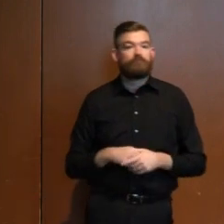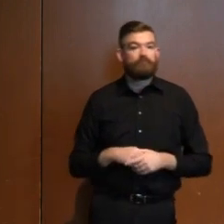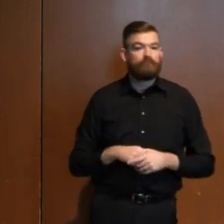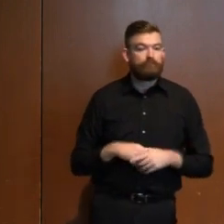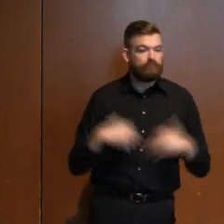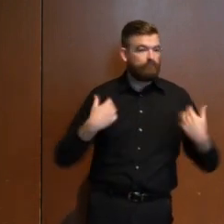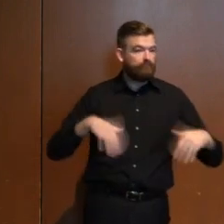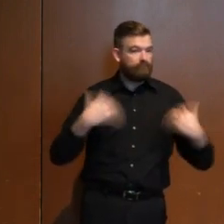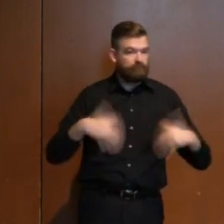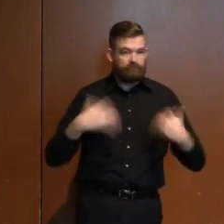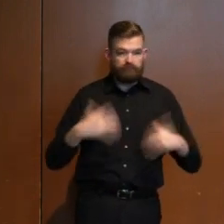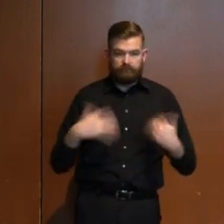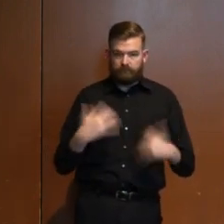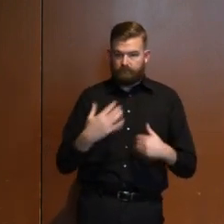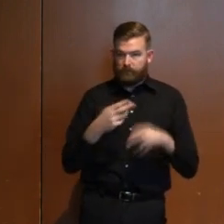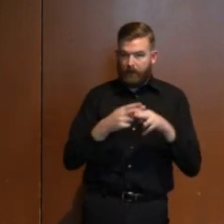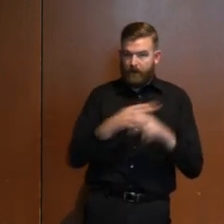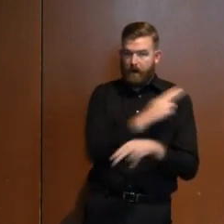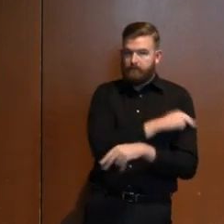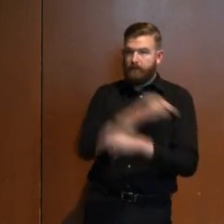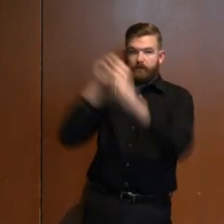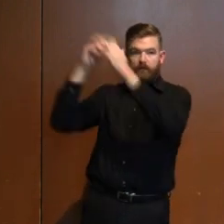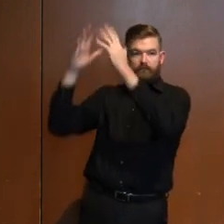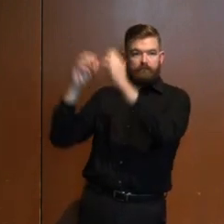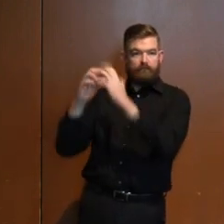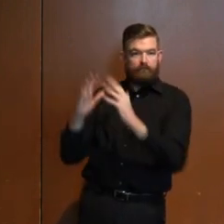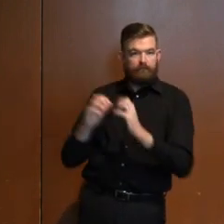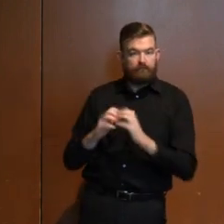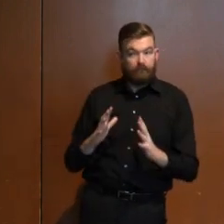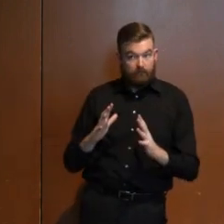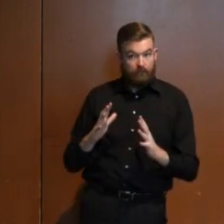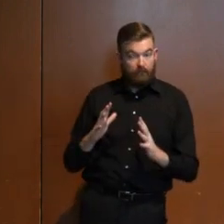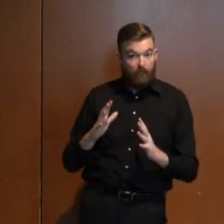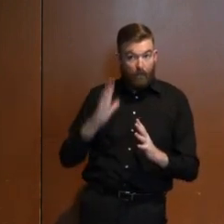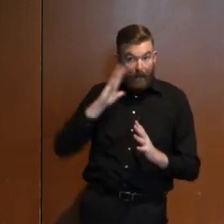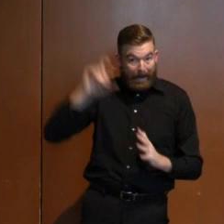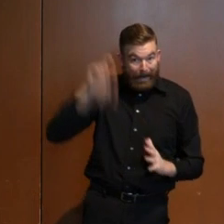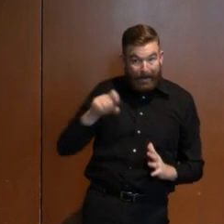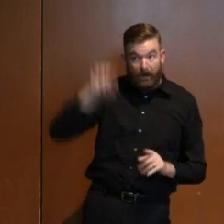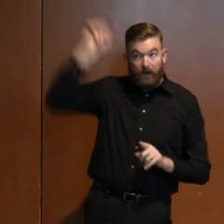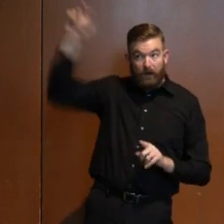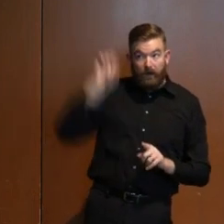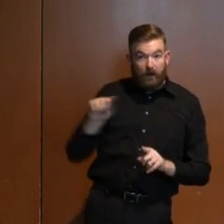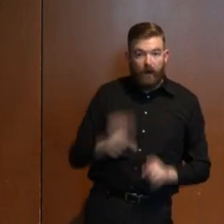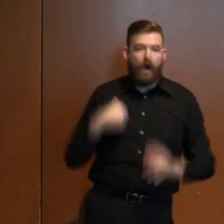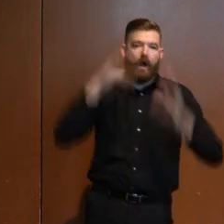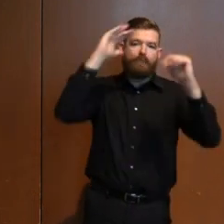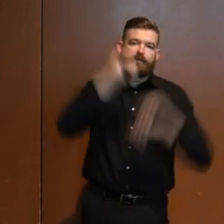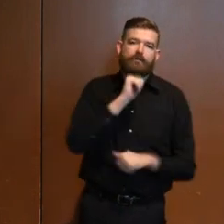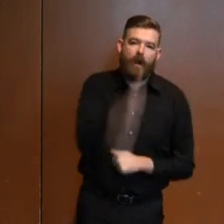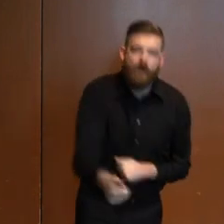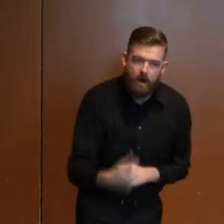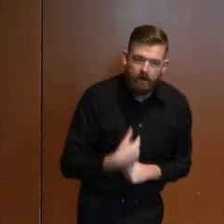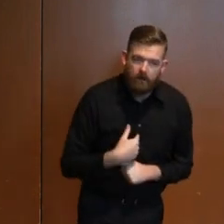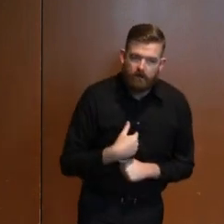HOSPITAL CAPACITY AND IT IS MY FERVID HOPE THAT THESE PREPAREDNESS MEASURES REMAIN JUST THAT. MEASURES OF PREPAREDNESS. NO ONE WOULD BE HAPPIER THAN